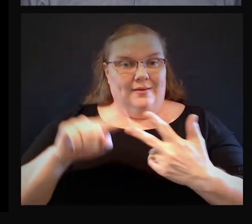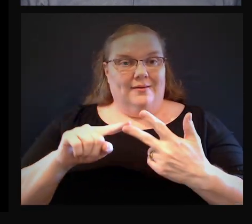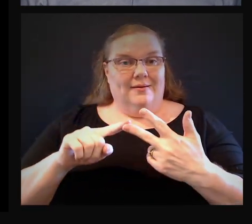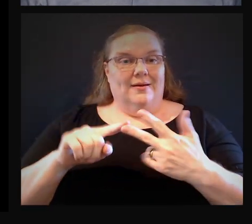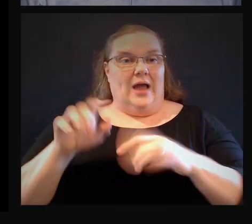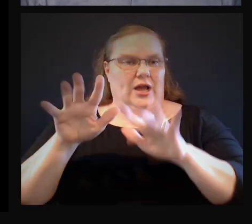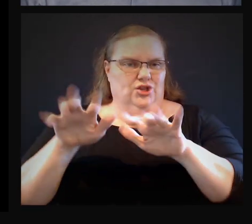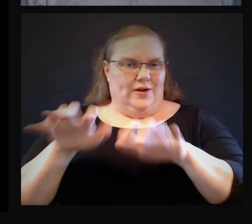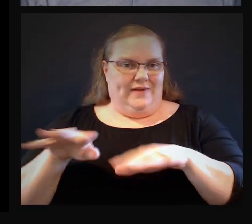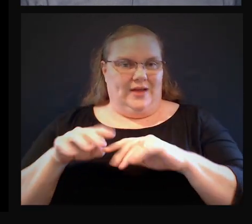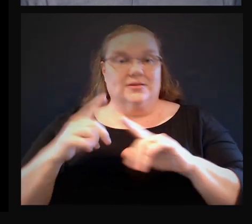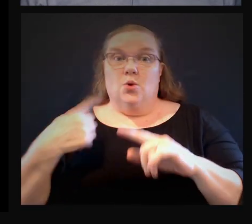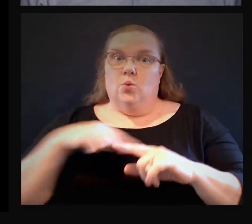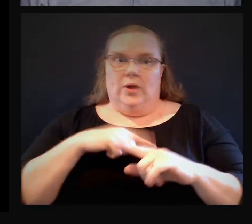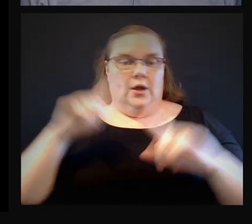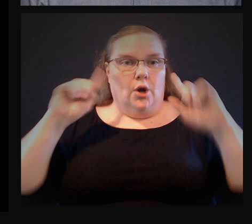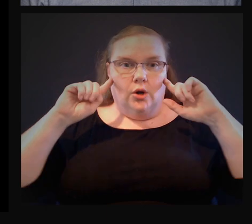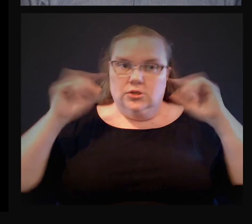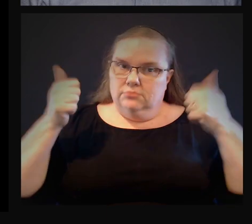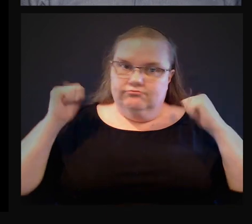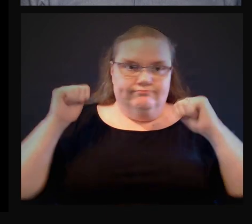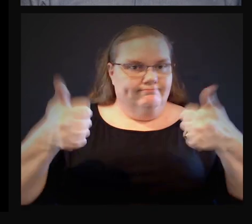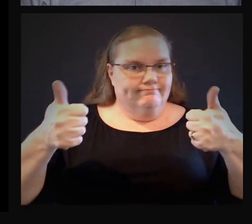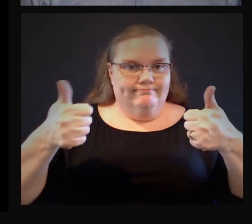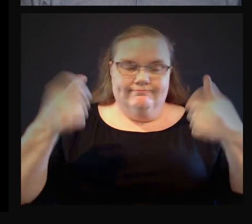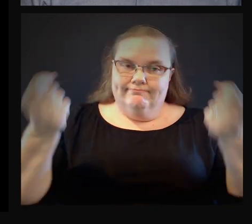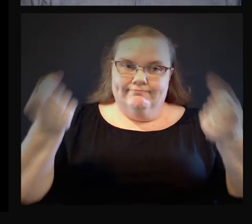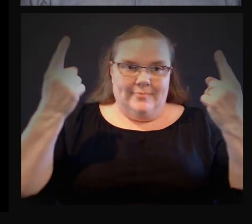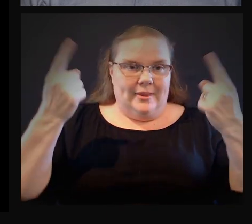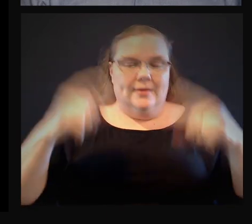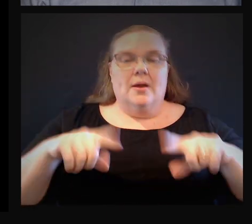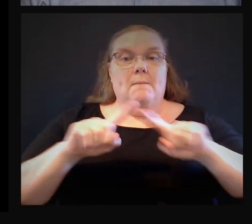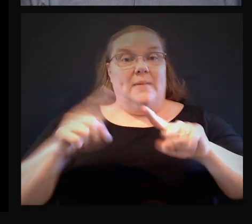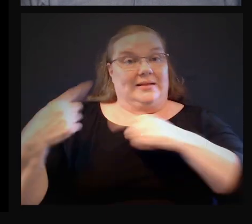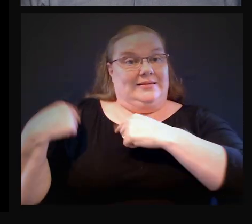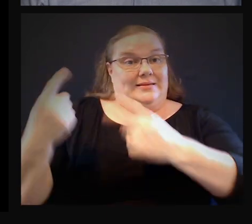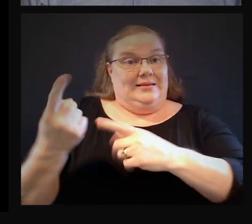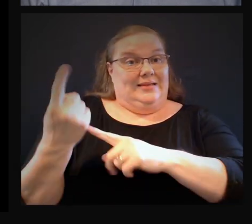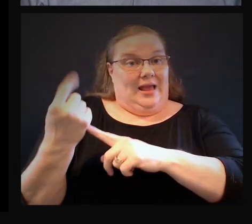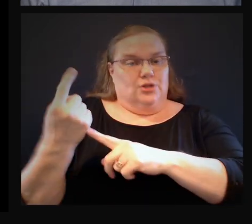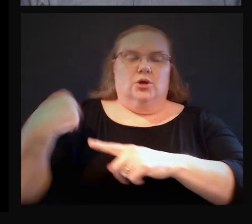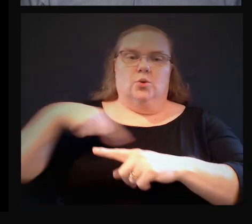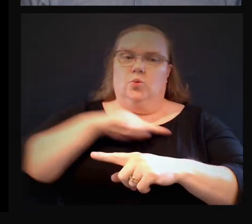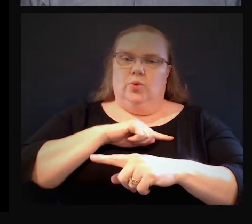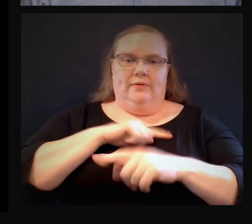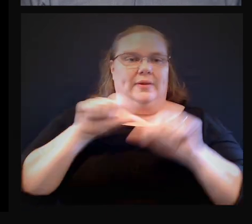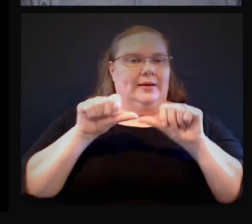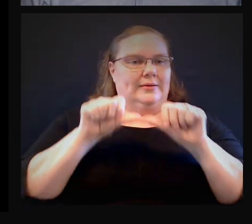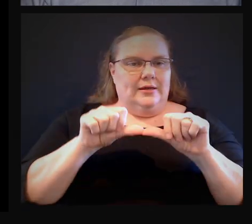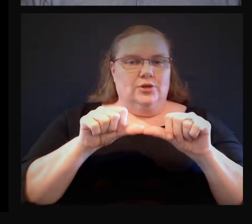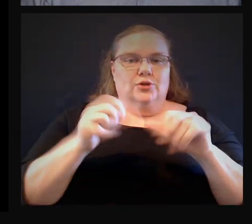We heard you loud and clear. Since last year, we have continued to improve Visual Studio's performance